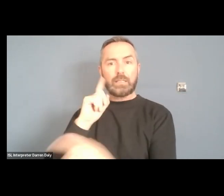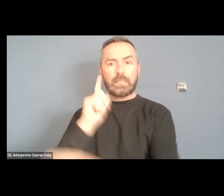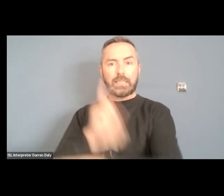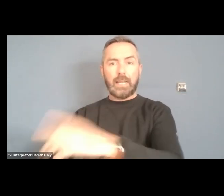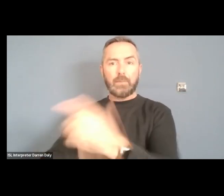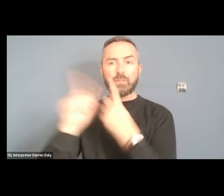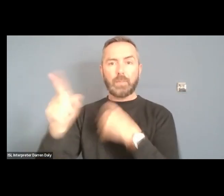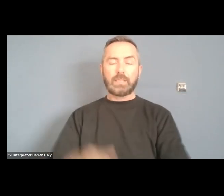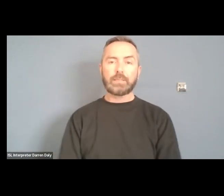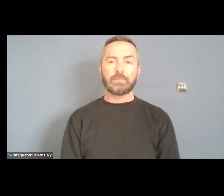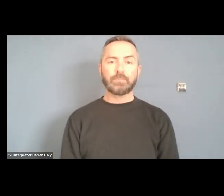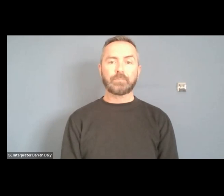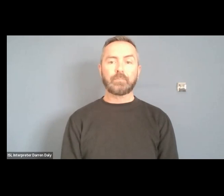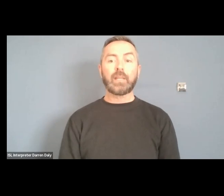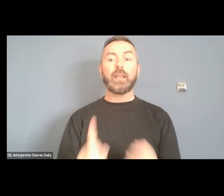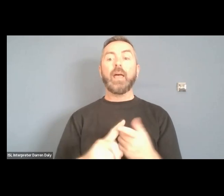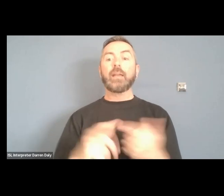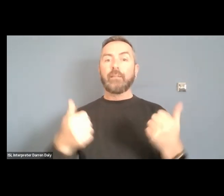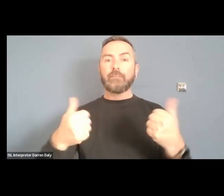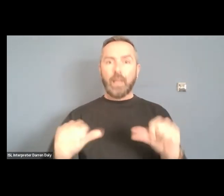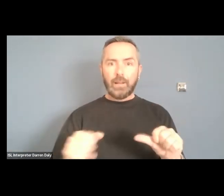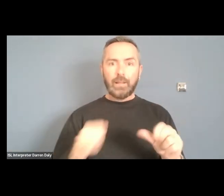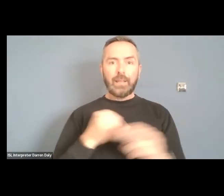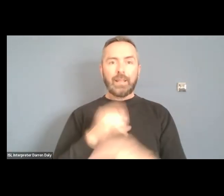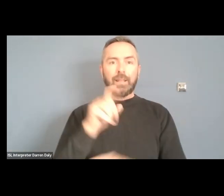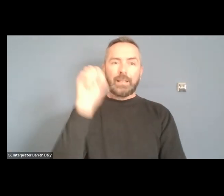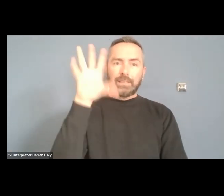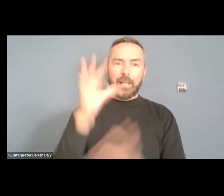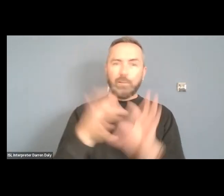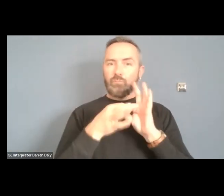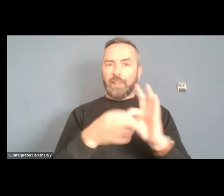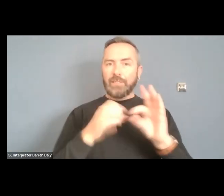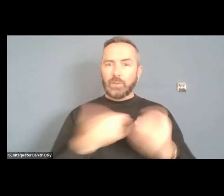Then finally, this slide is quite relevant to the consultations that will follow.